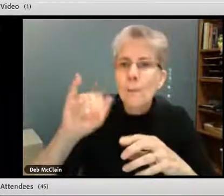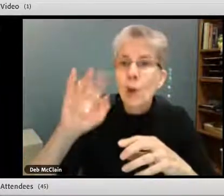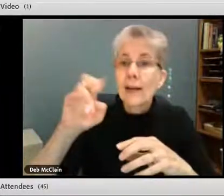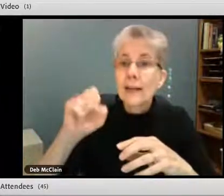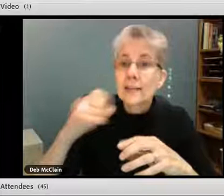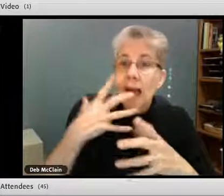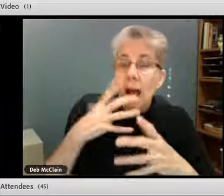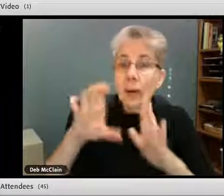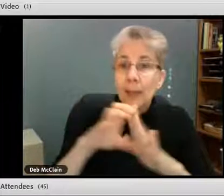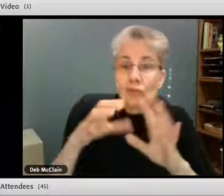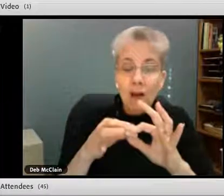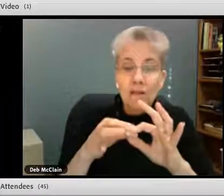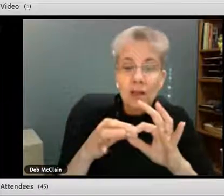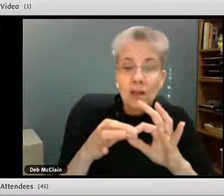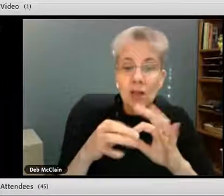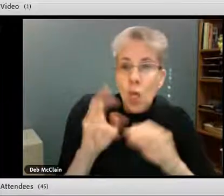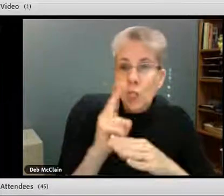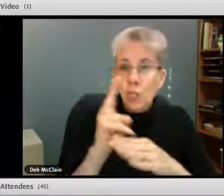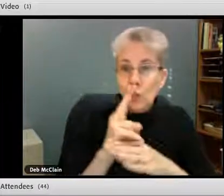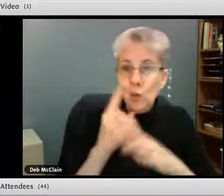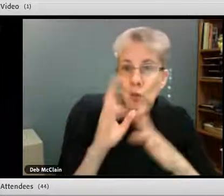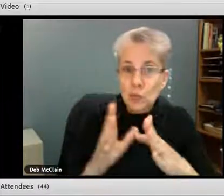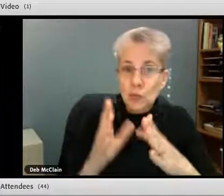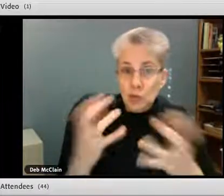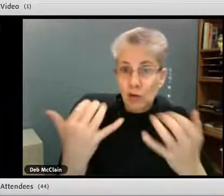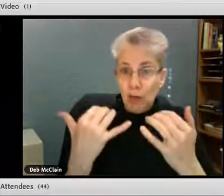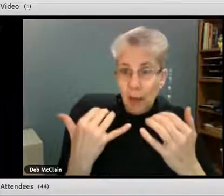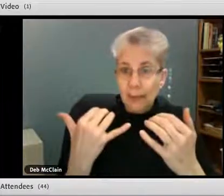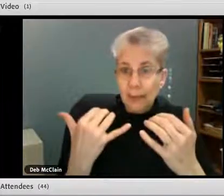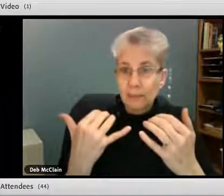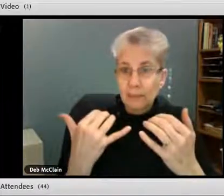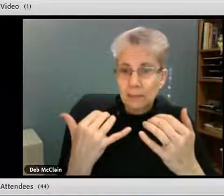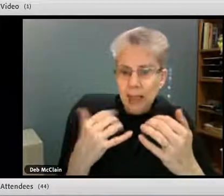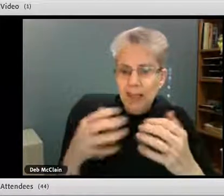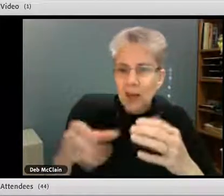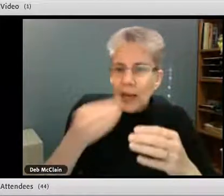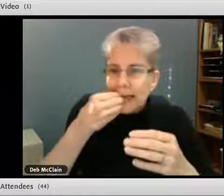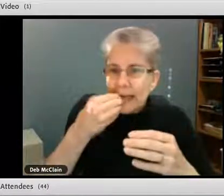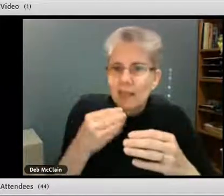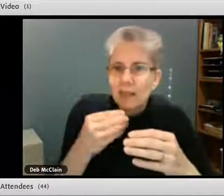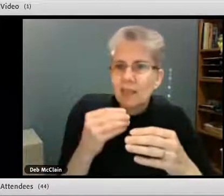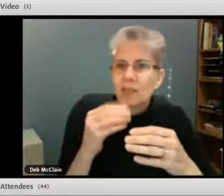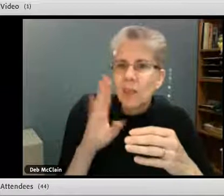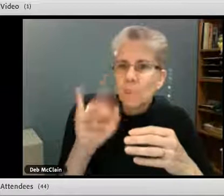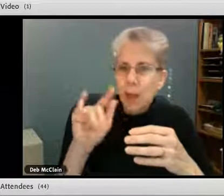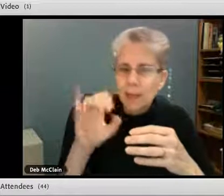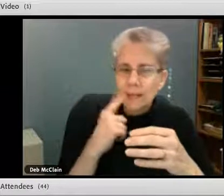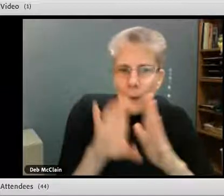the attendees coming up and eating the brownies. I want a good picture of the brownies themselves.